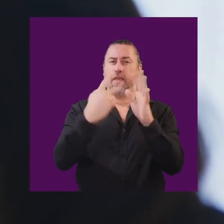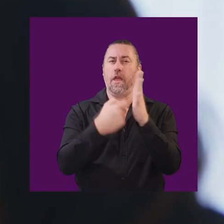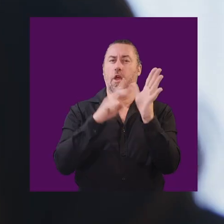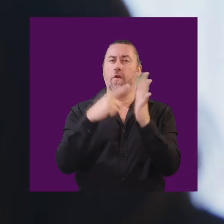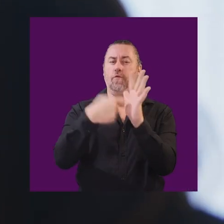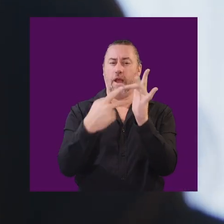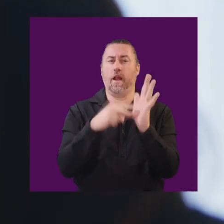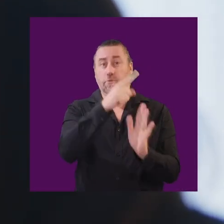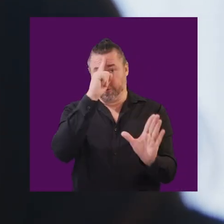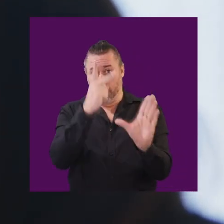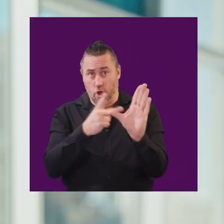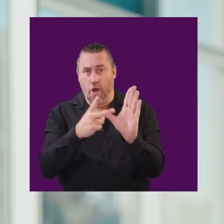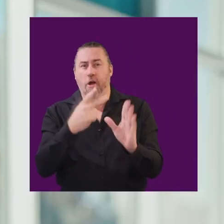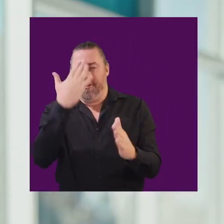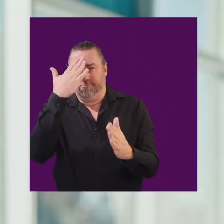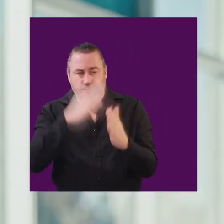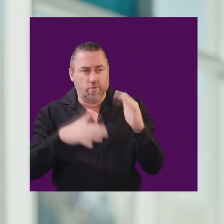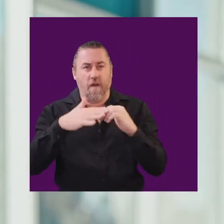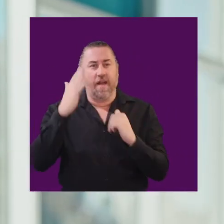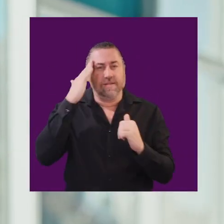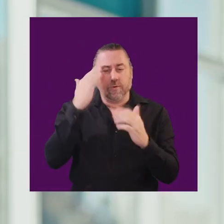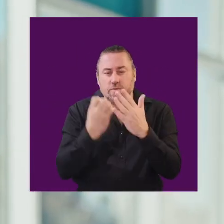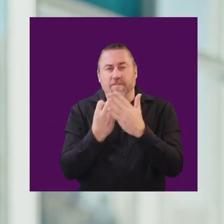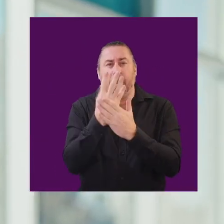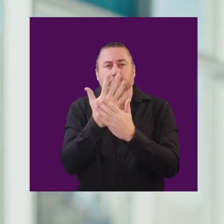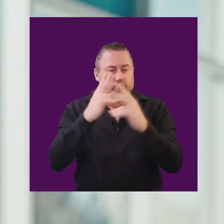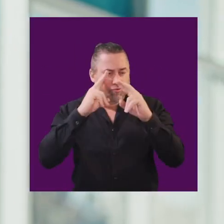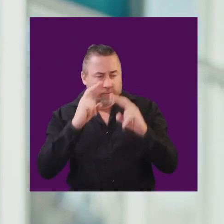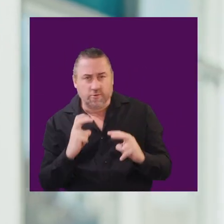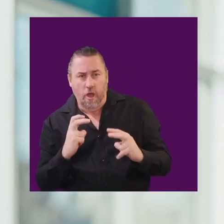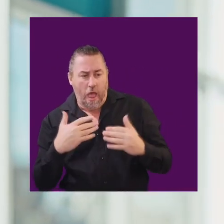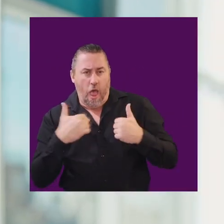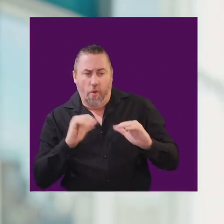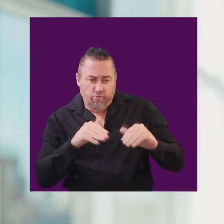She's a psychiatrist and expert in intellectual and developmental disability research and